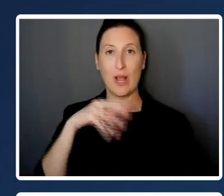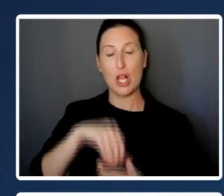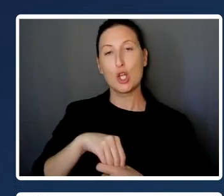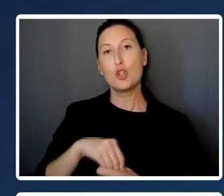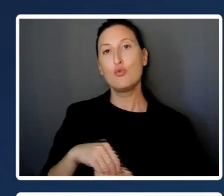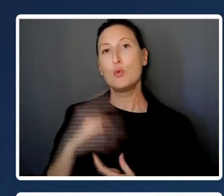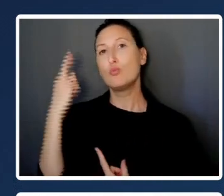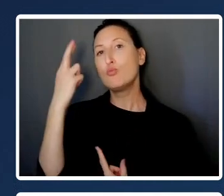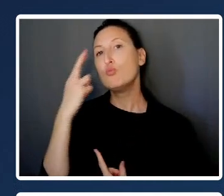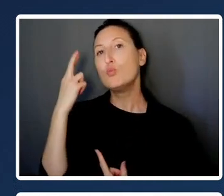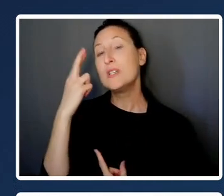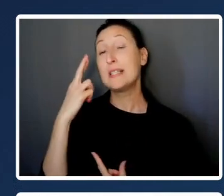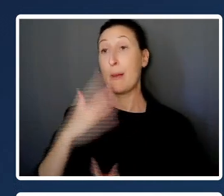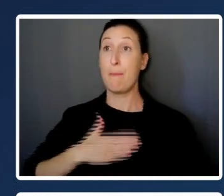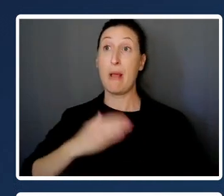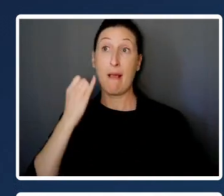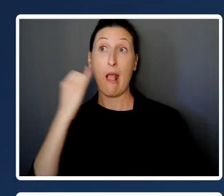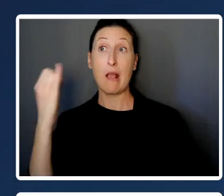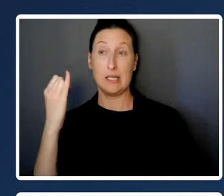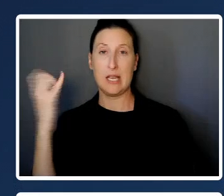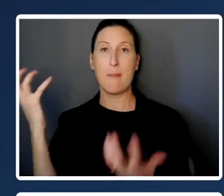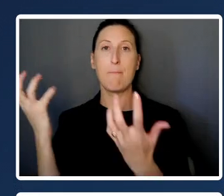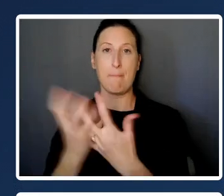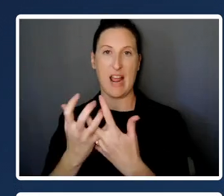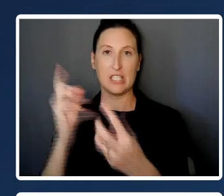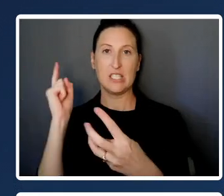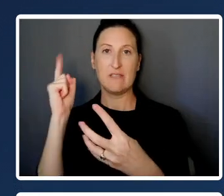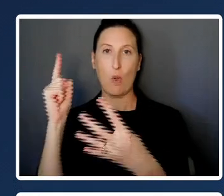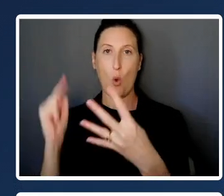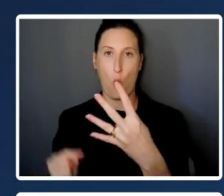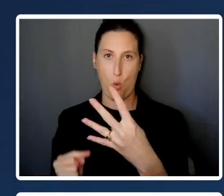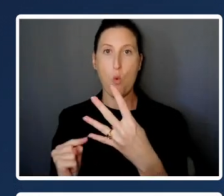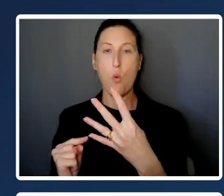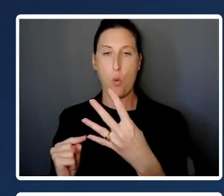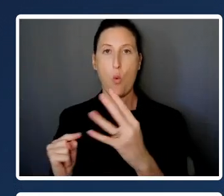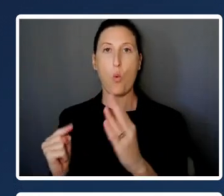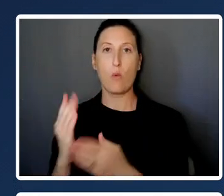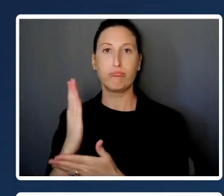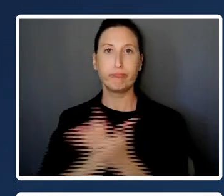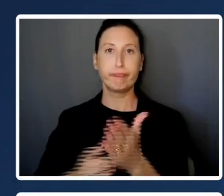components that I mentioned earlier. And we really distilled those into one word for each of